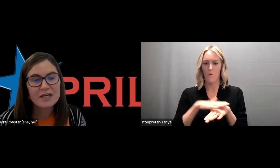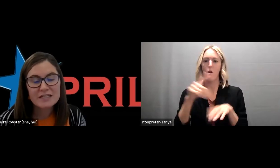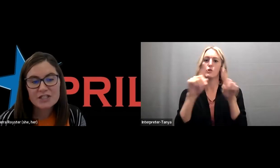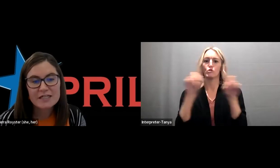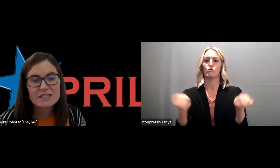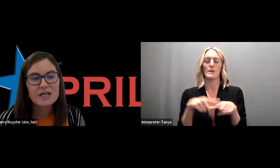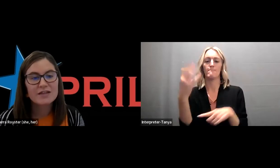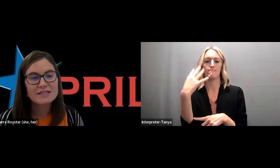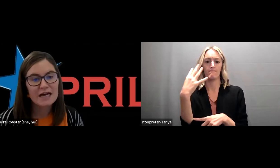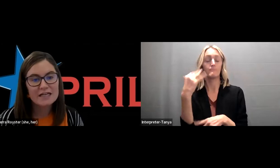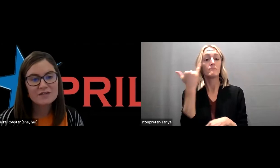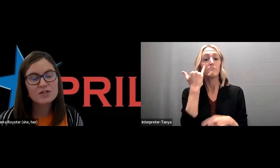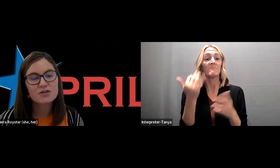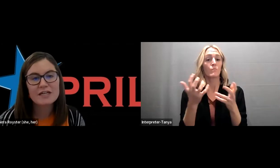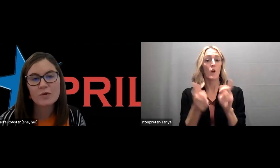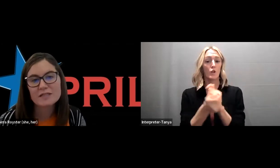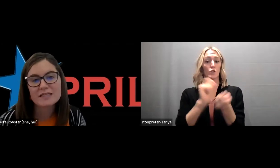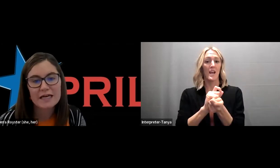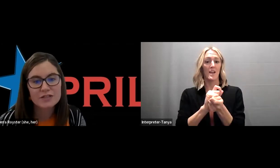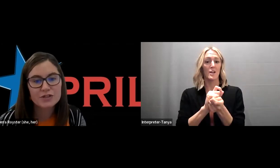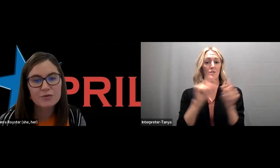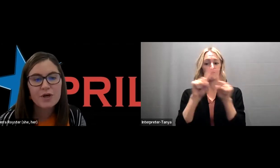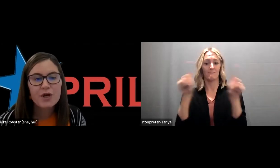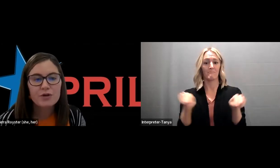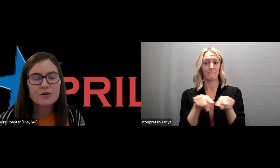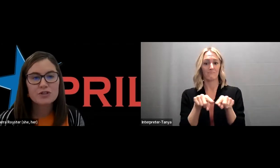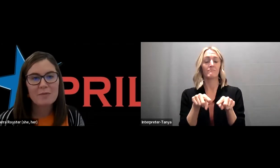You like to change the size of the screen once the slides are shown you can do that